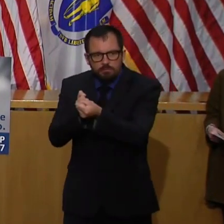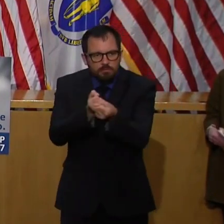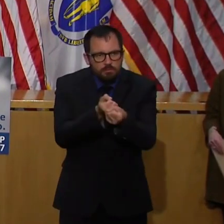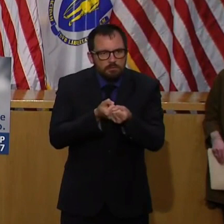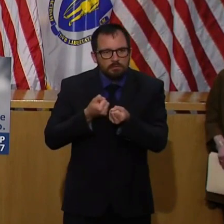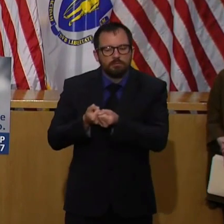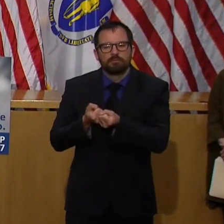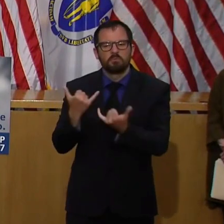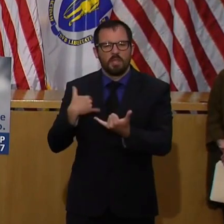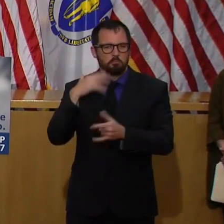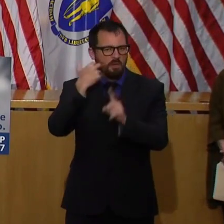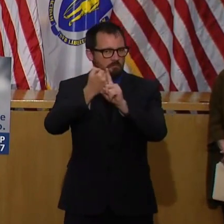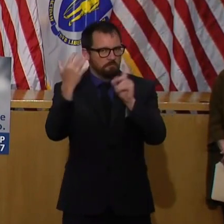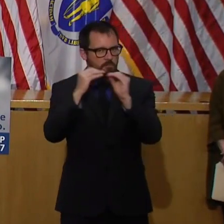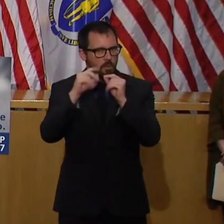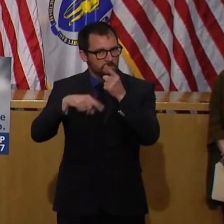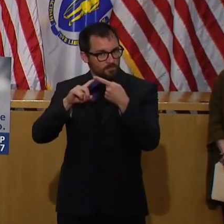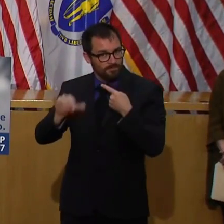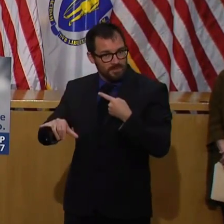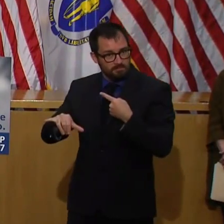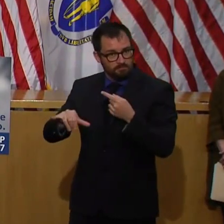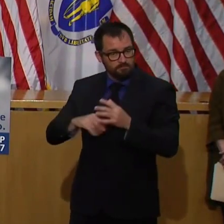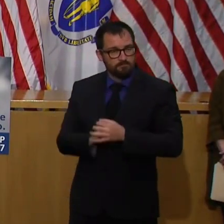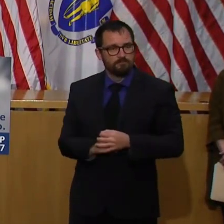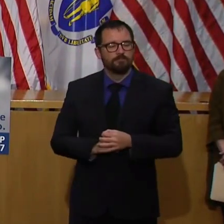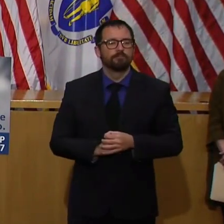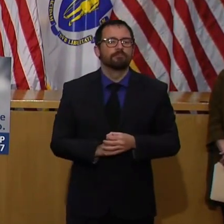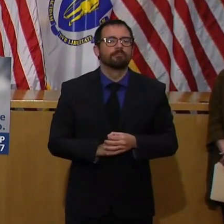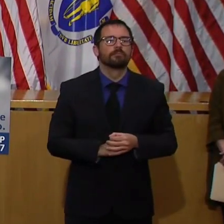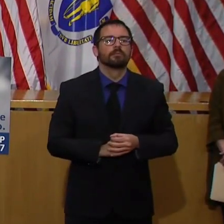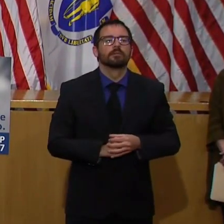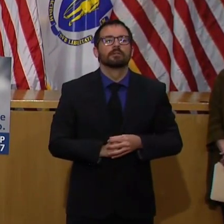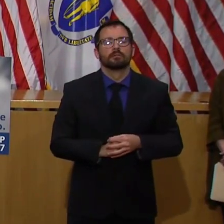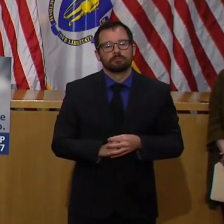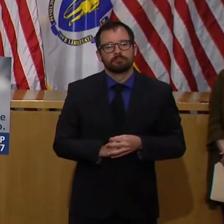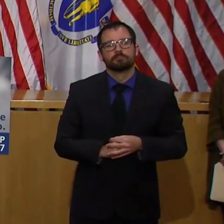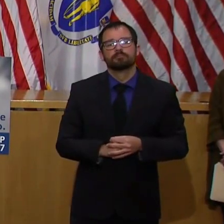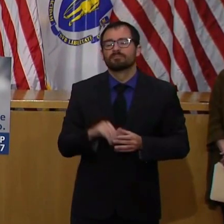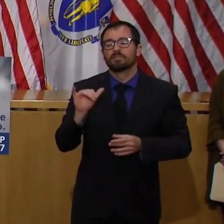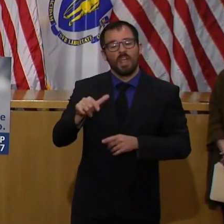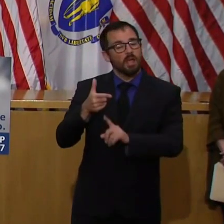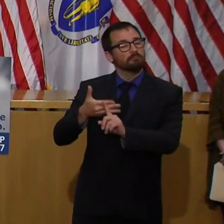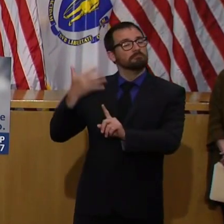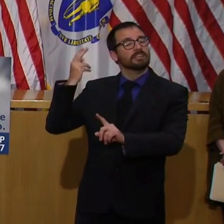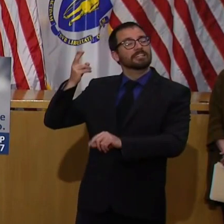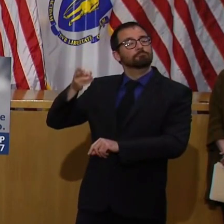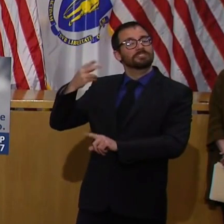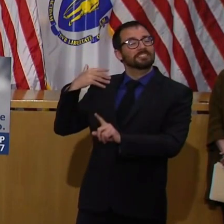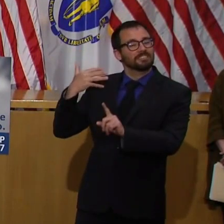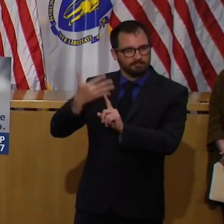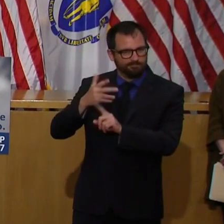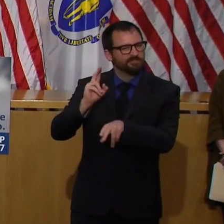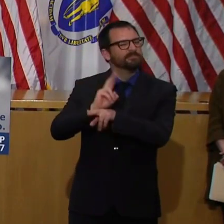CALLED CLOSE CONTACTS. THAT IS WHERE CONTACT TRACING COMES IN.